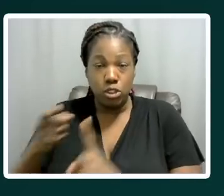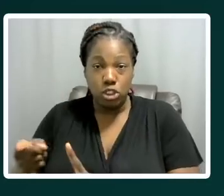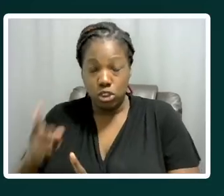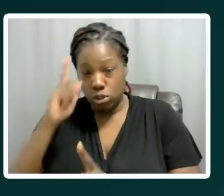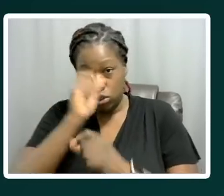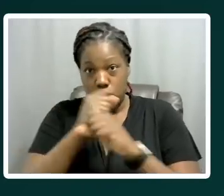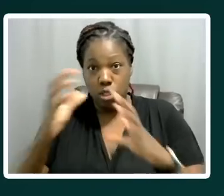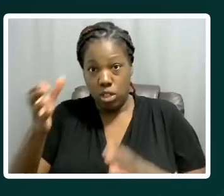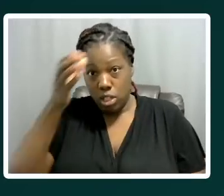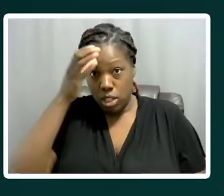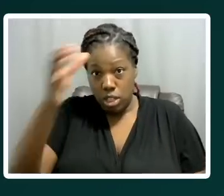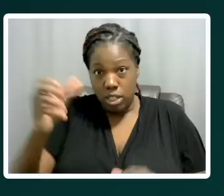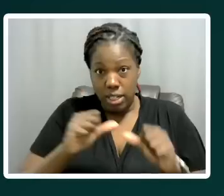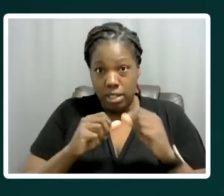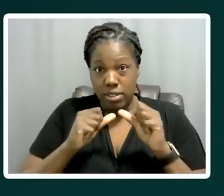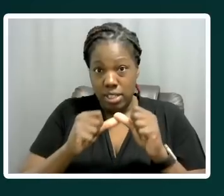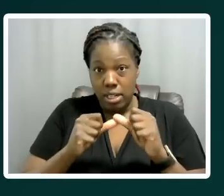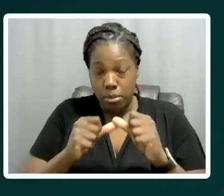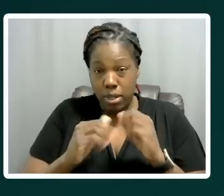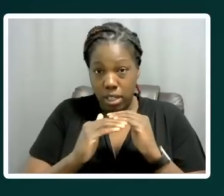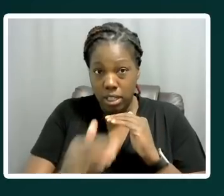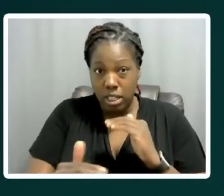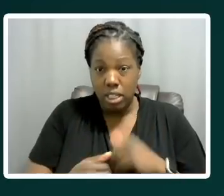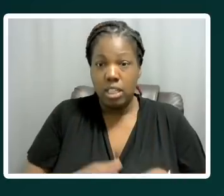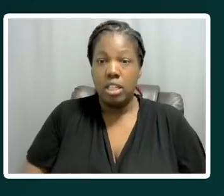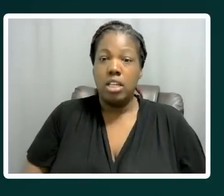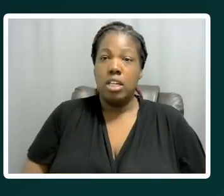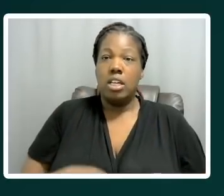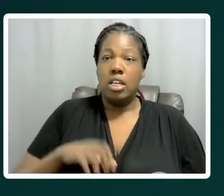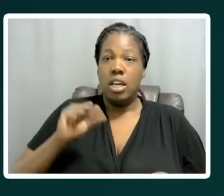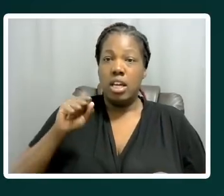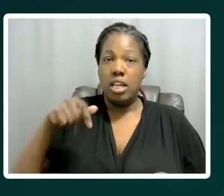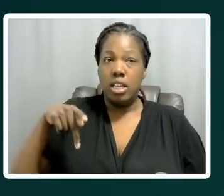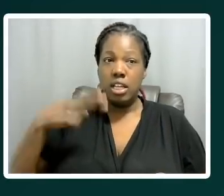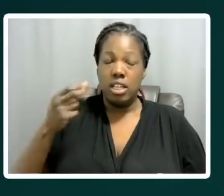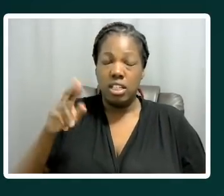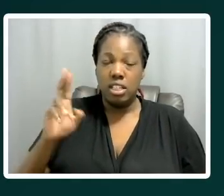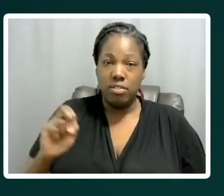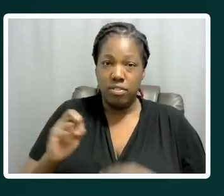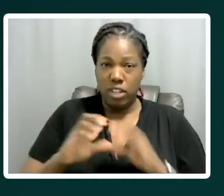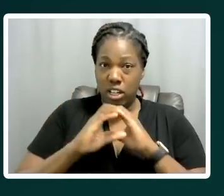of sustainability, the sphere designed gives the impression of the inner rings of a tree